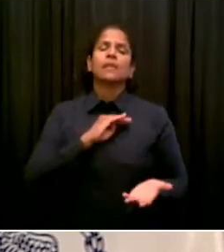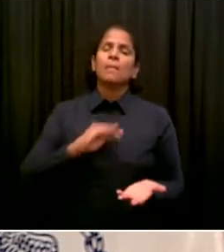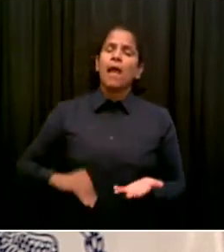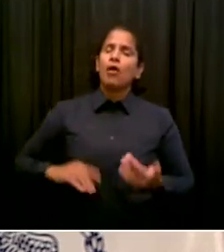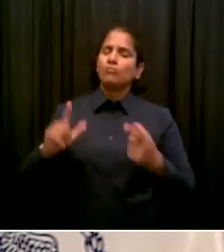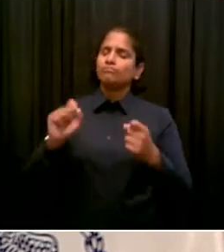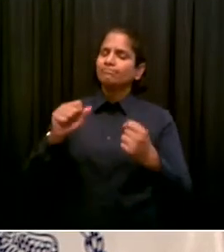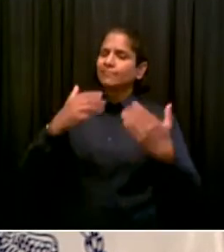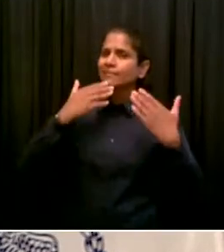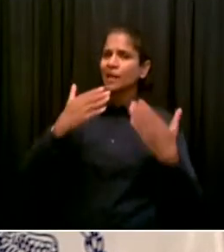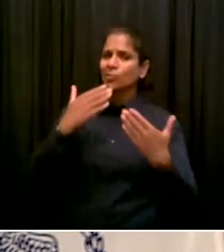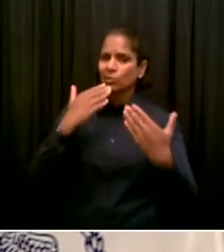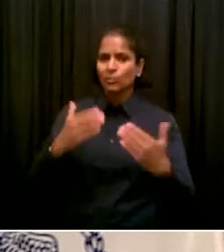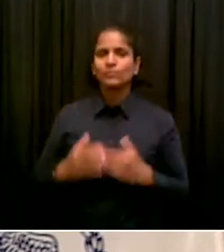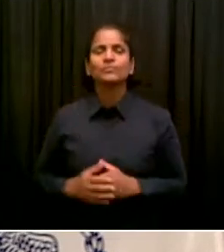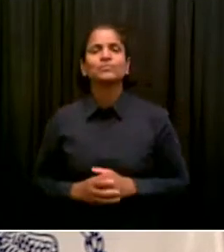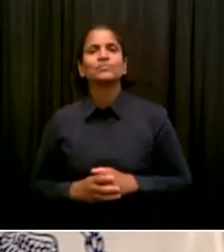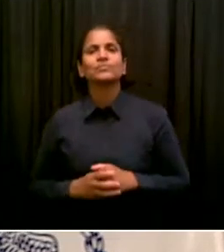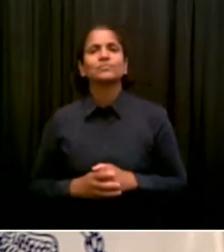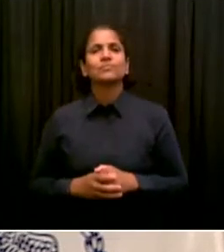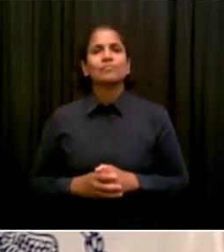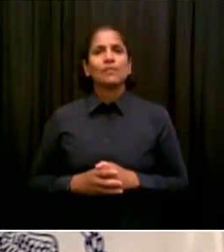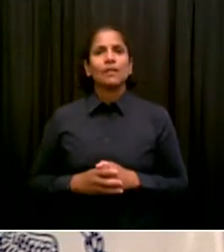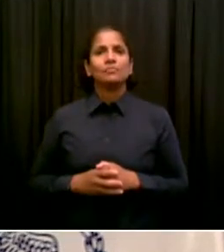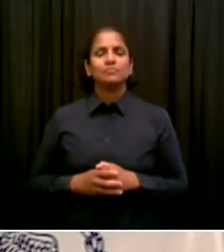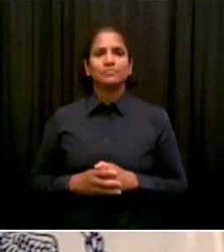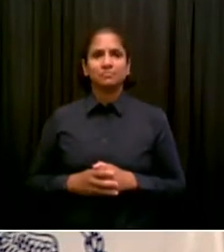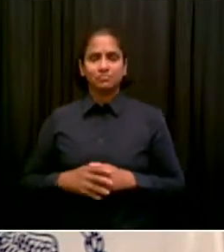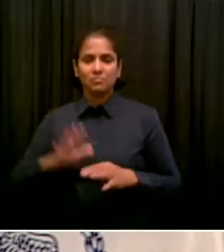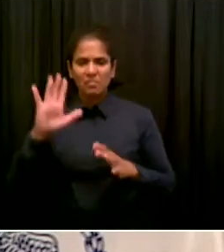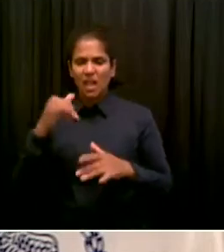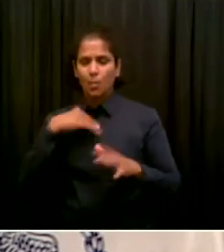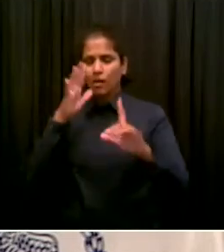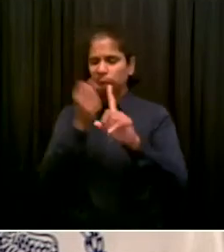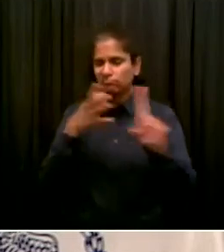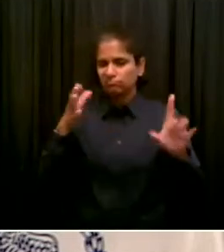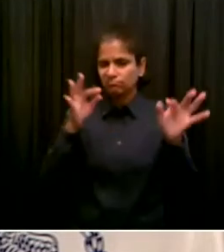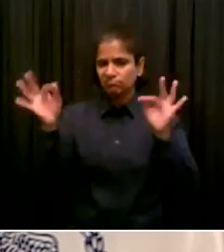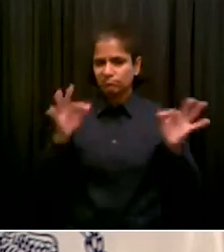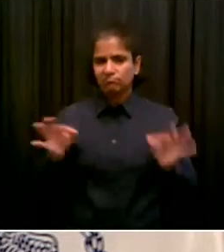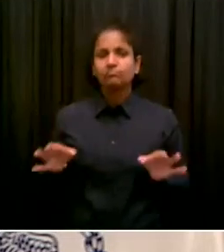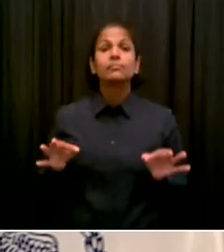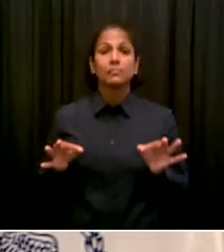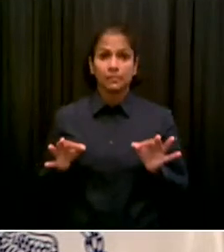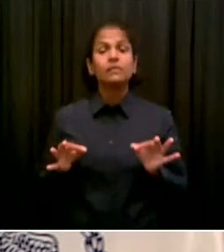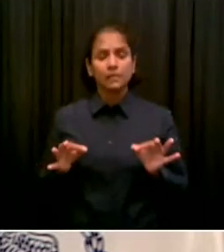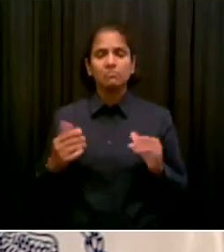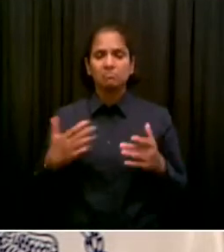YOU ARE THERE MIGHT BE TENS OF THOUSANDS OF KIDS STAYING HOME ELT ME GO OVER THAT, THANK YOU FOR THE QUESTION. IT WAS AN INFORMED QUESTION, I